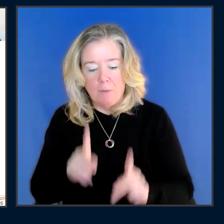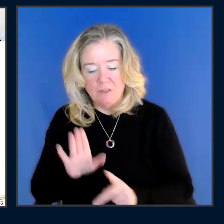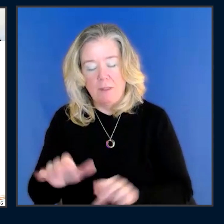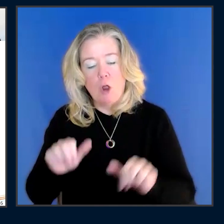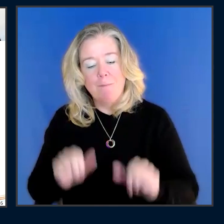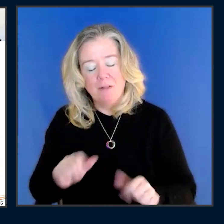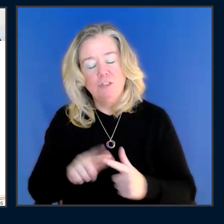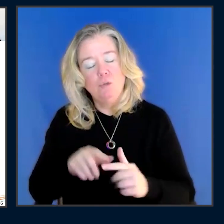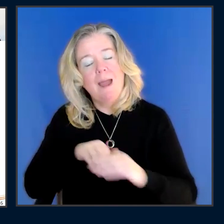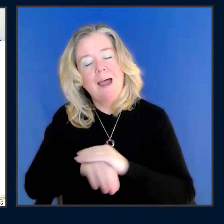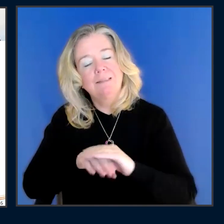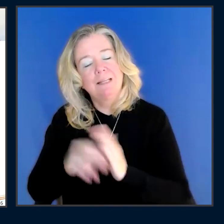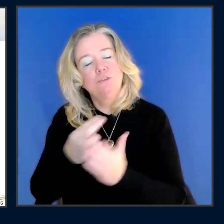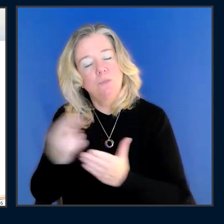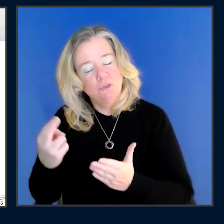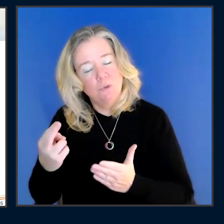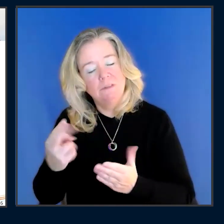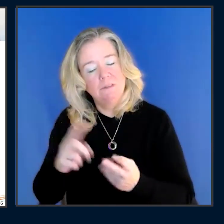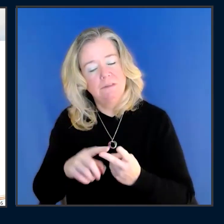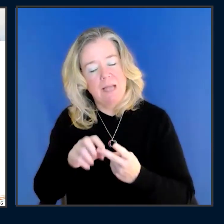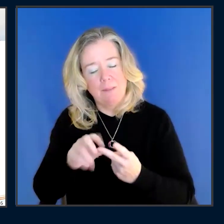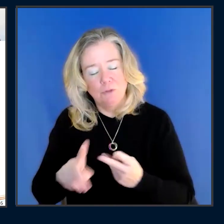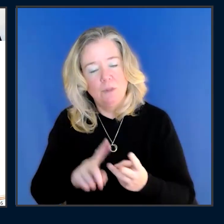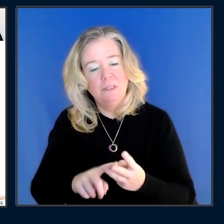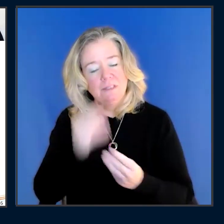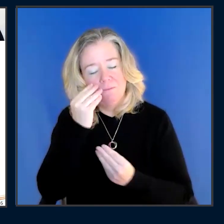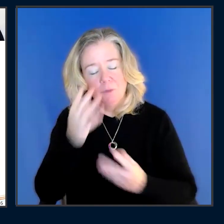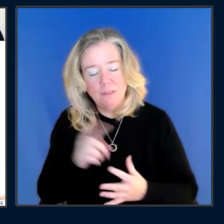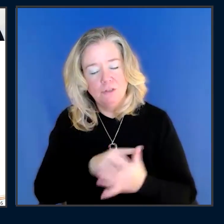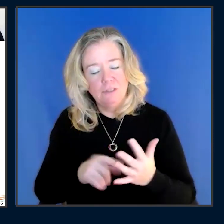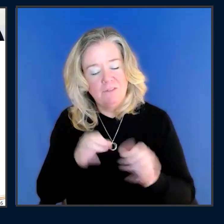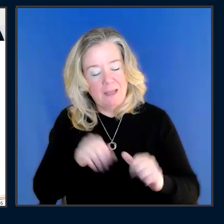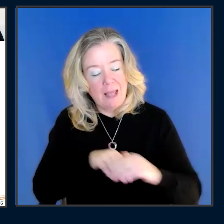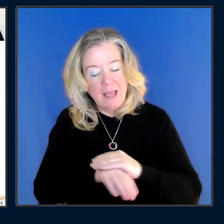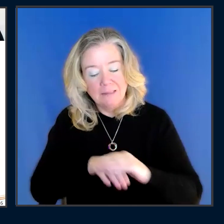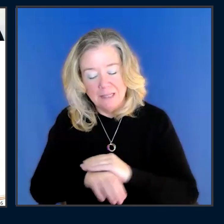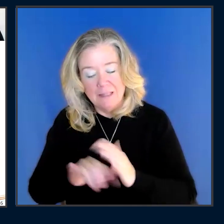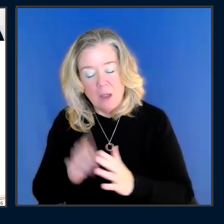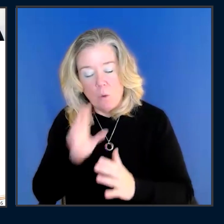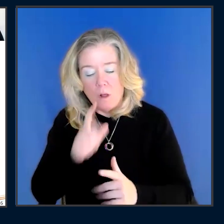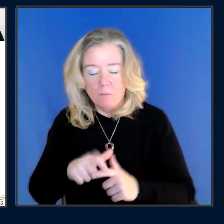So simply put, a person's ability to access resources, opportunities for information